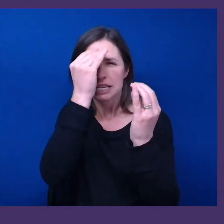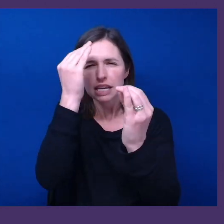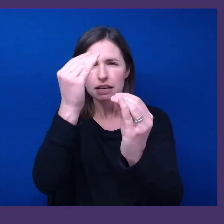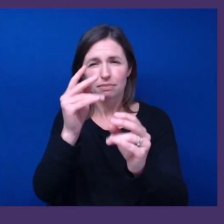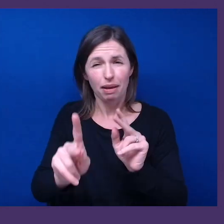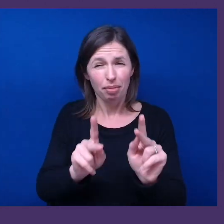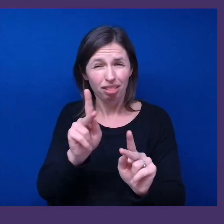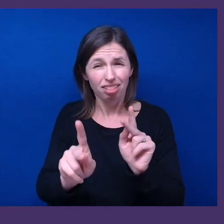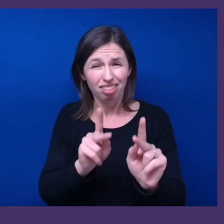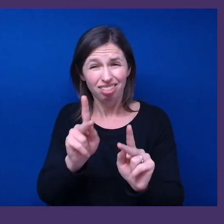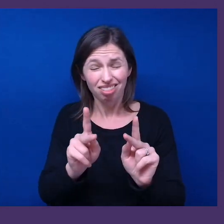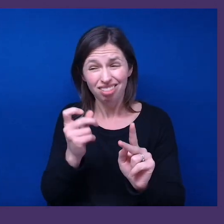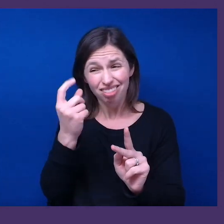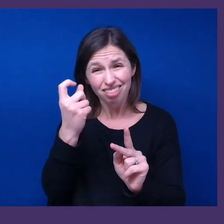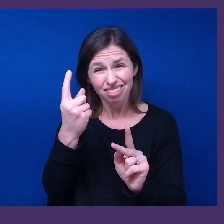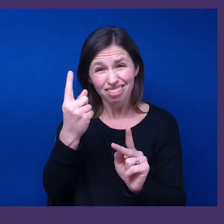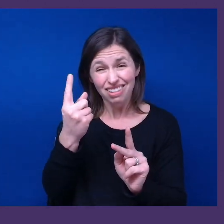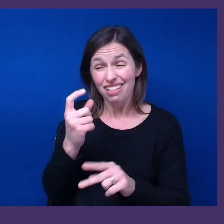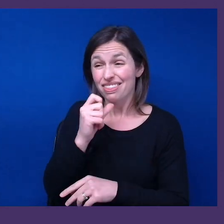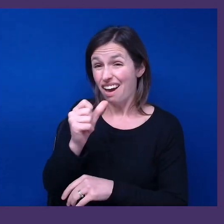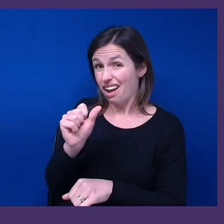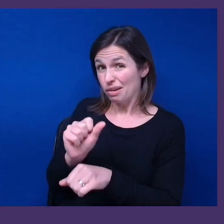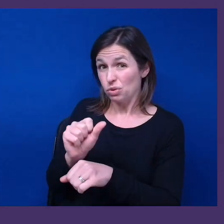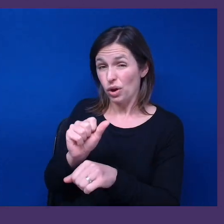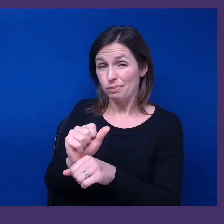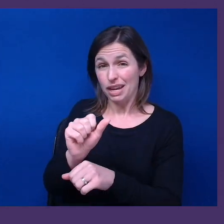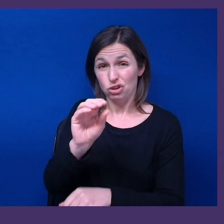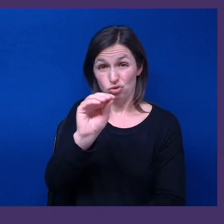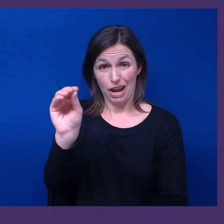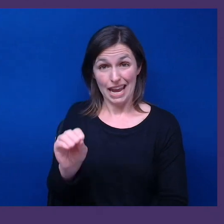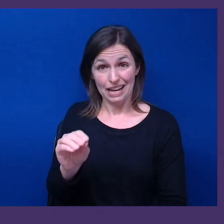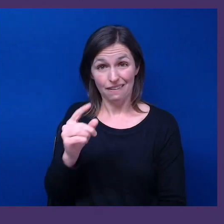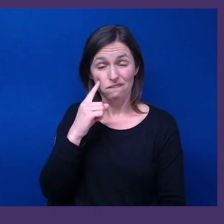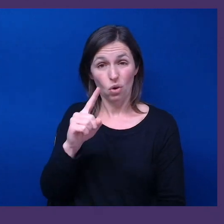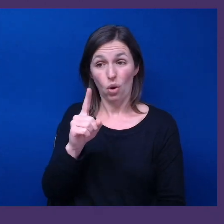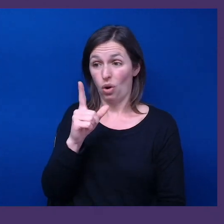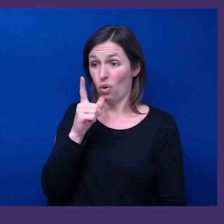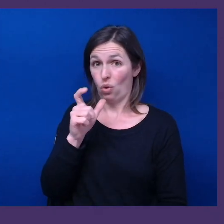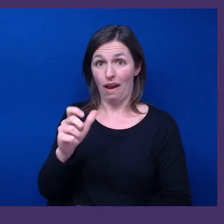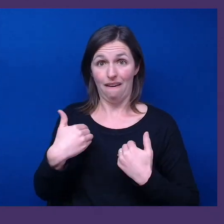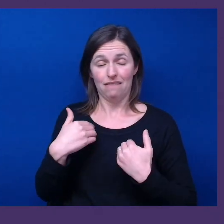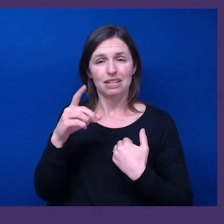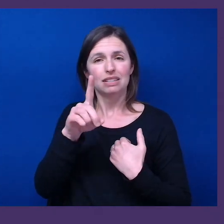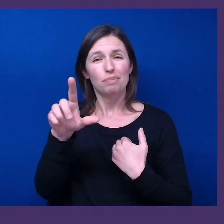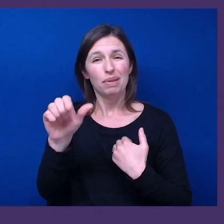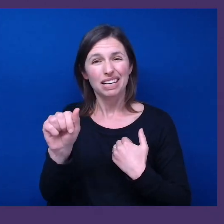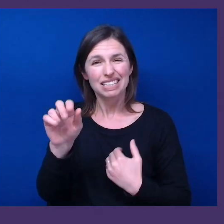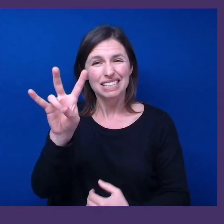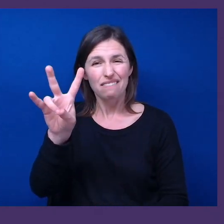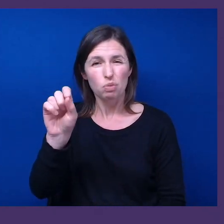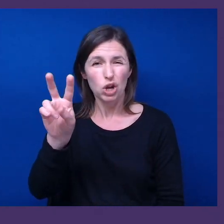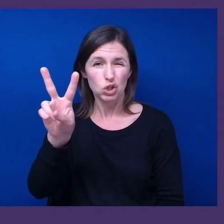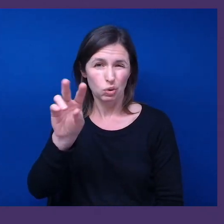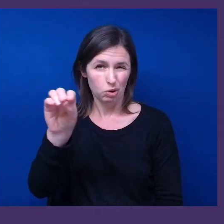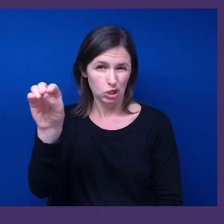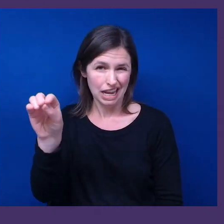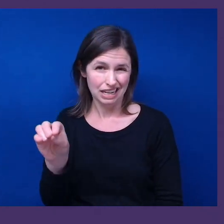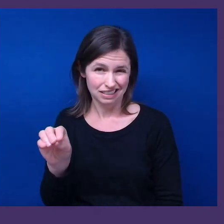at 7.2%, double that of non-disabled people. So, to close this gap, we founded Making Space,